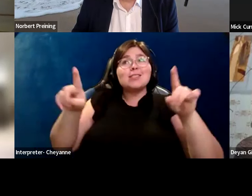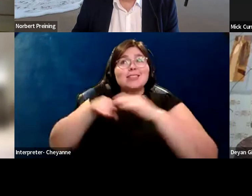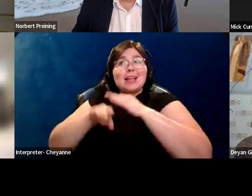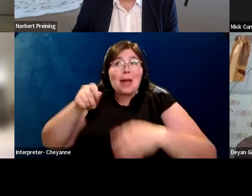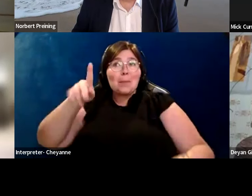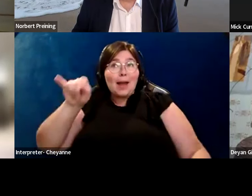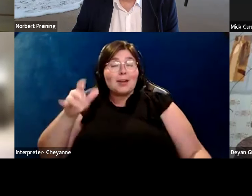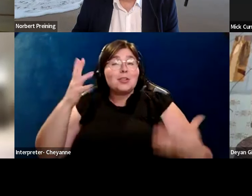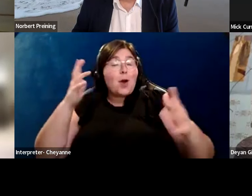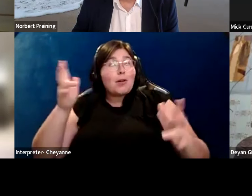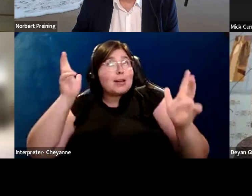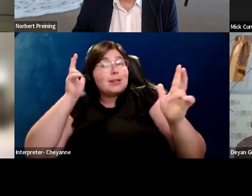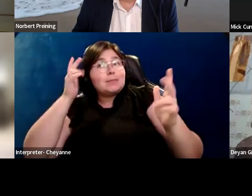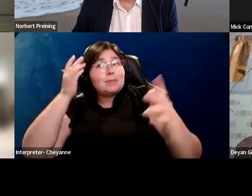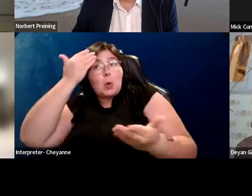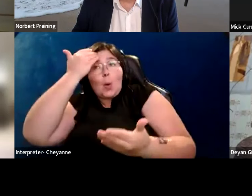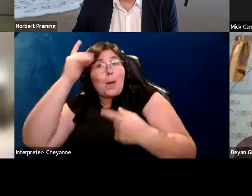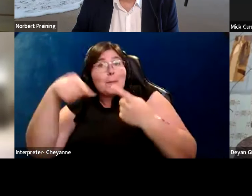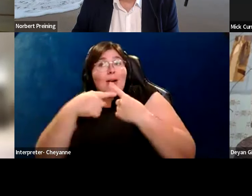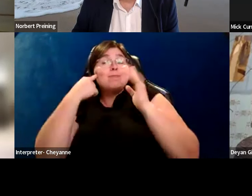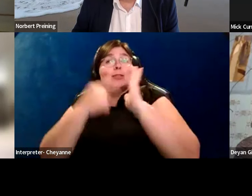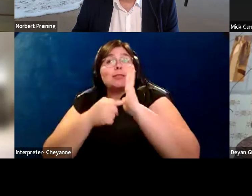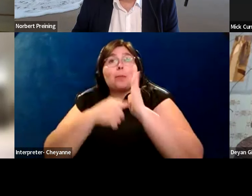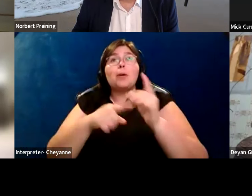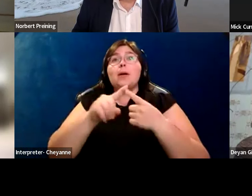or might want to look up, are things such as Microsoft's UI